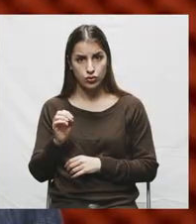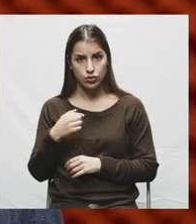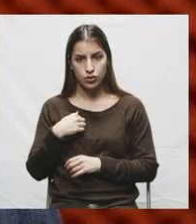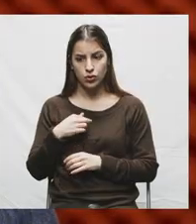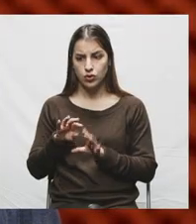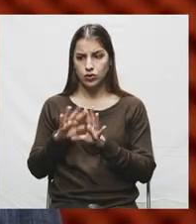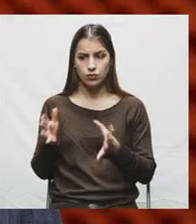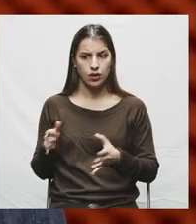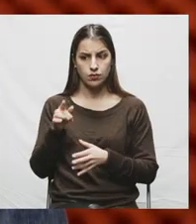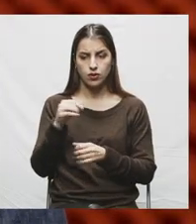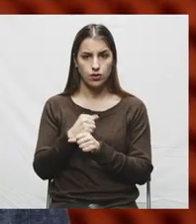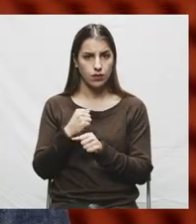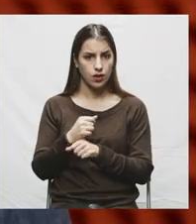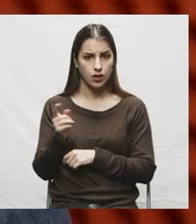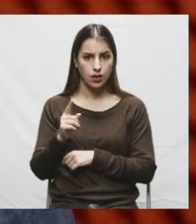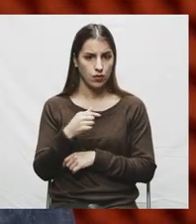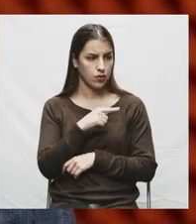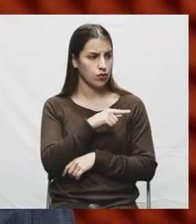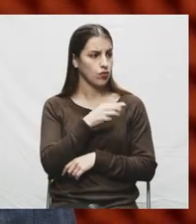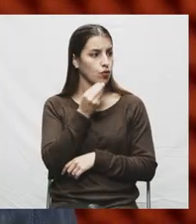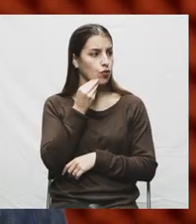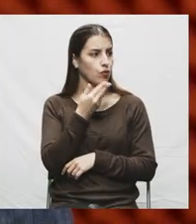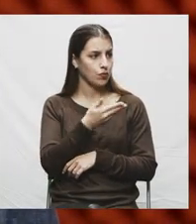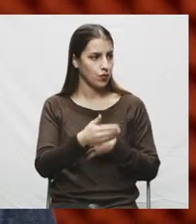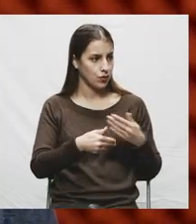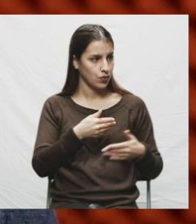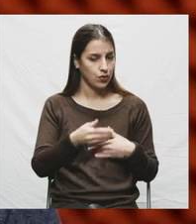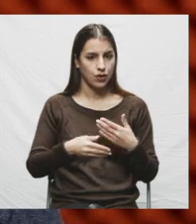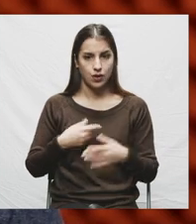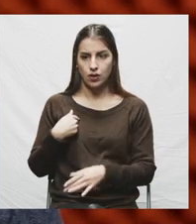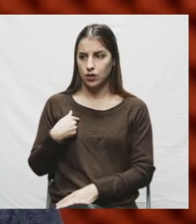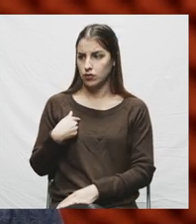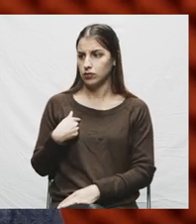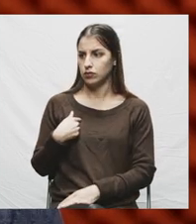nor space for you to work”. — How did you deal with that? That was a surprise immediately at your arrival!